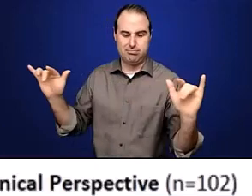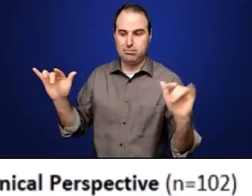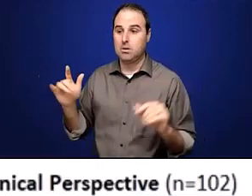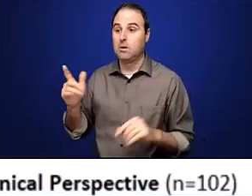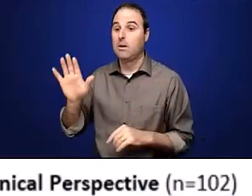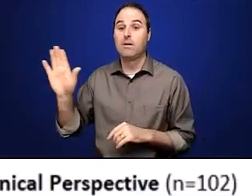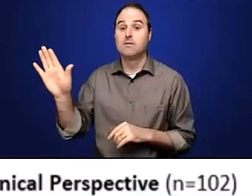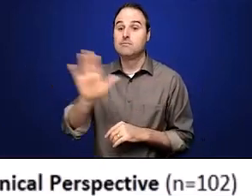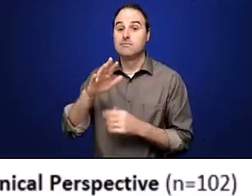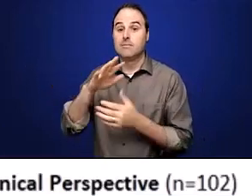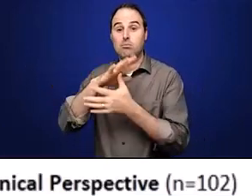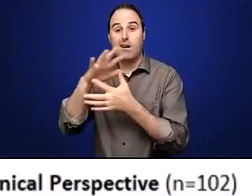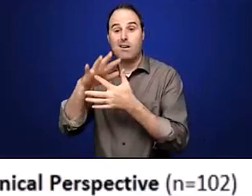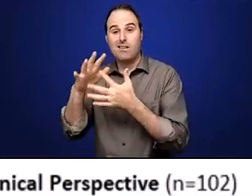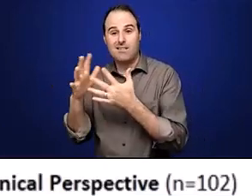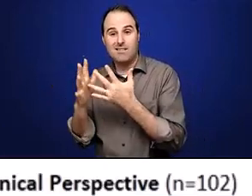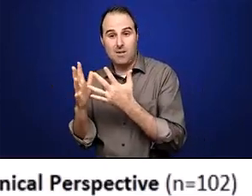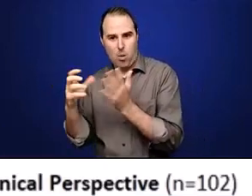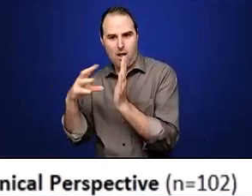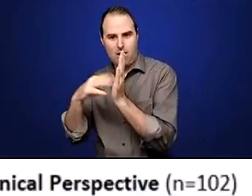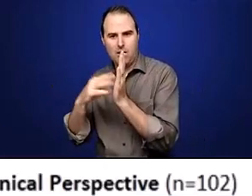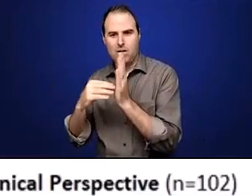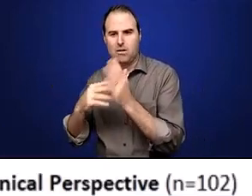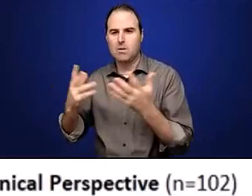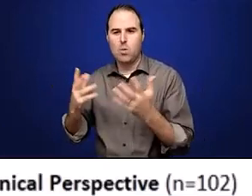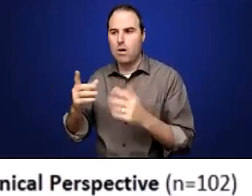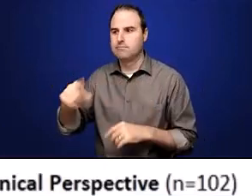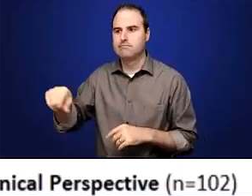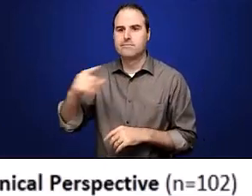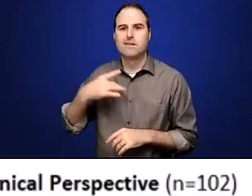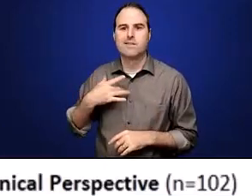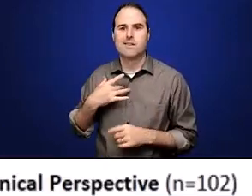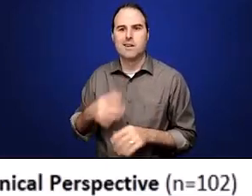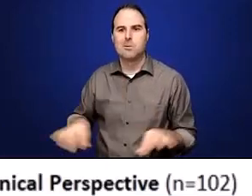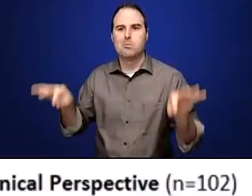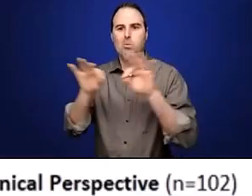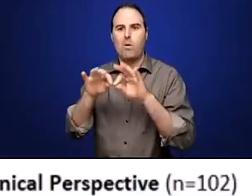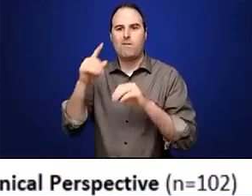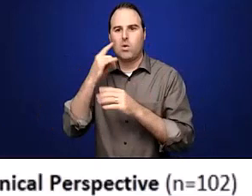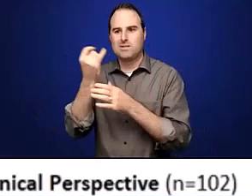of what they wanted to learn and what they thought was important to the spinal cord injury population.